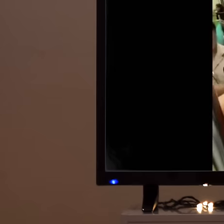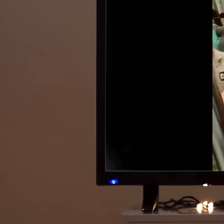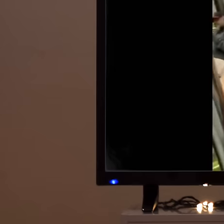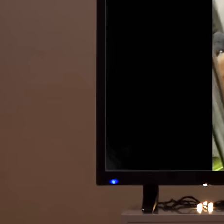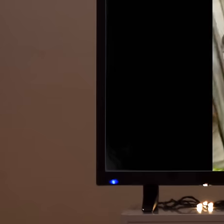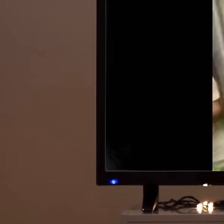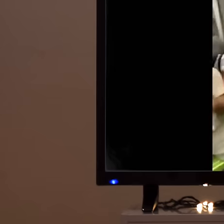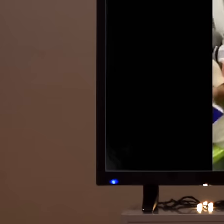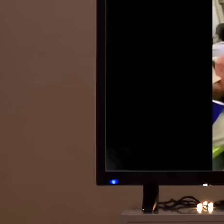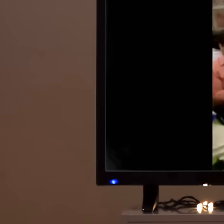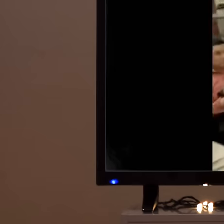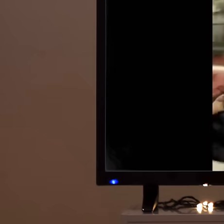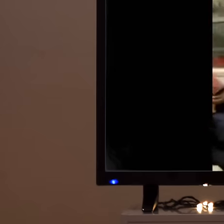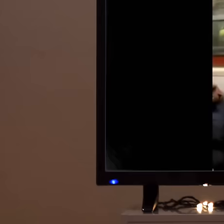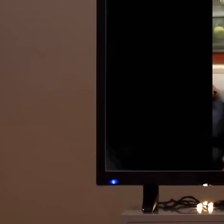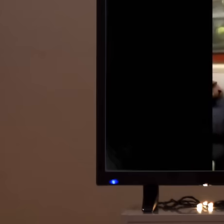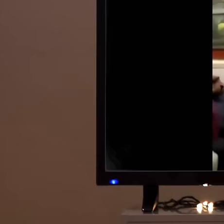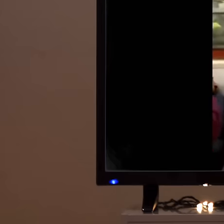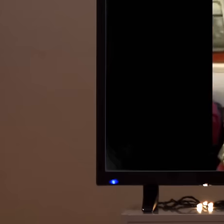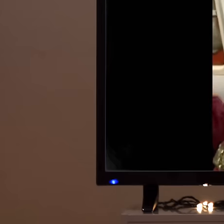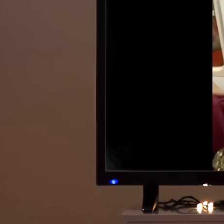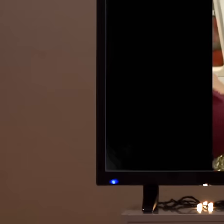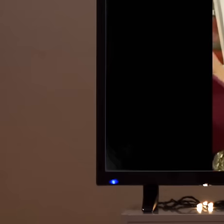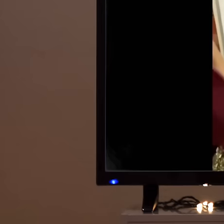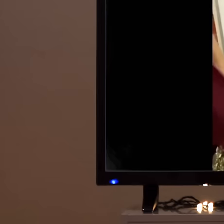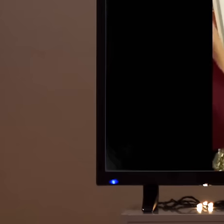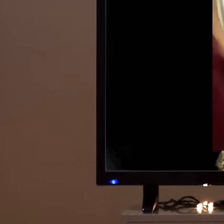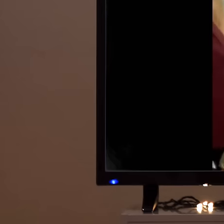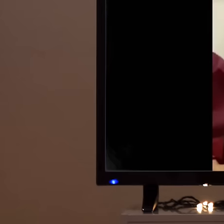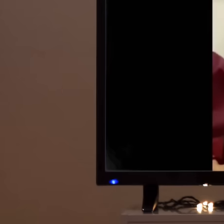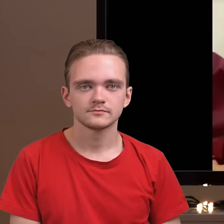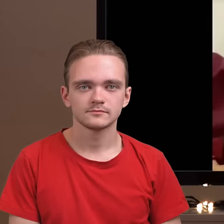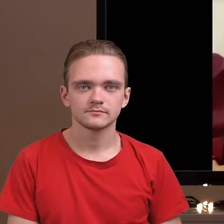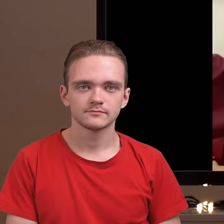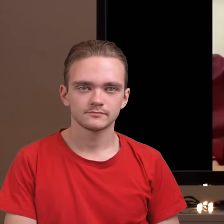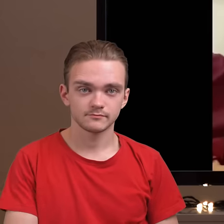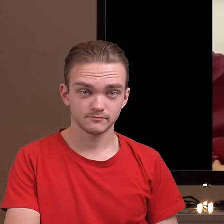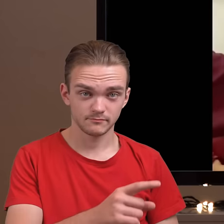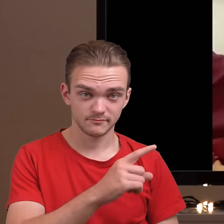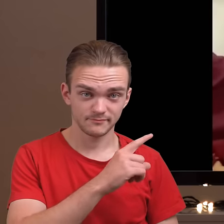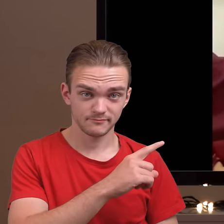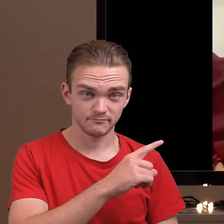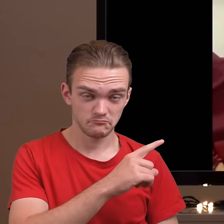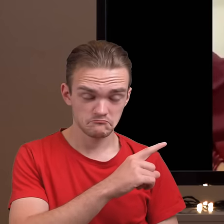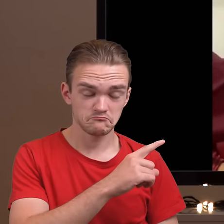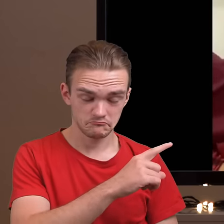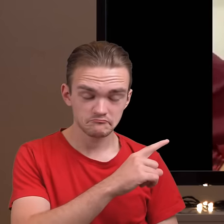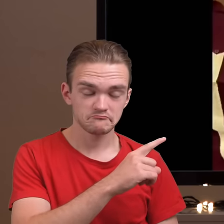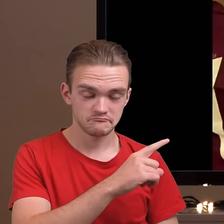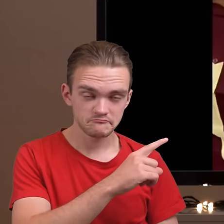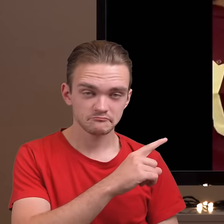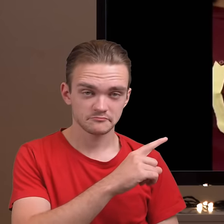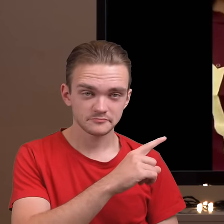didn't build line 12 But who ruled the one who brought Tepito to the union What is the name of Mancera